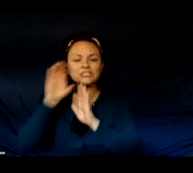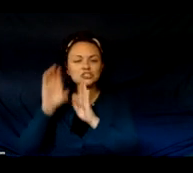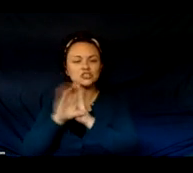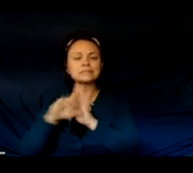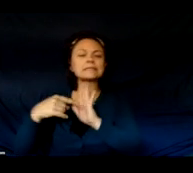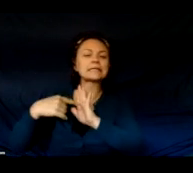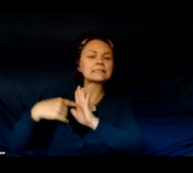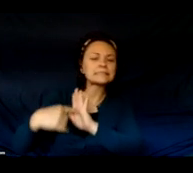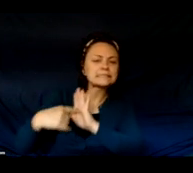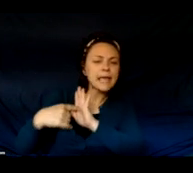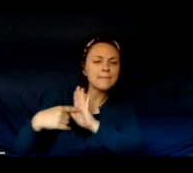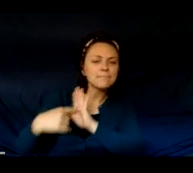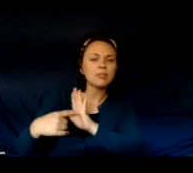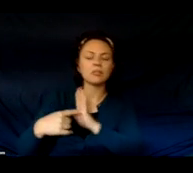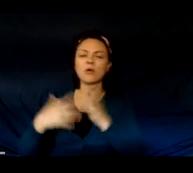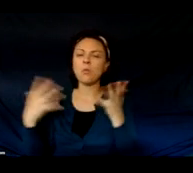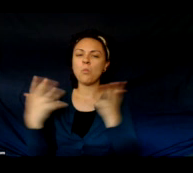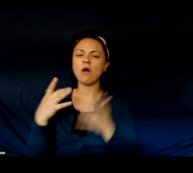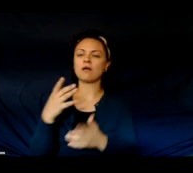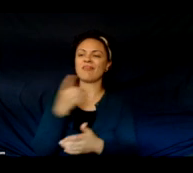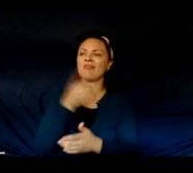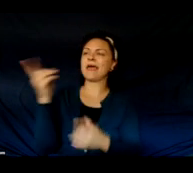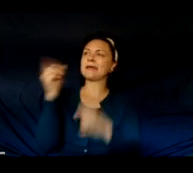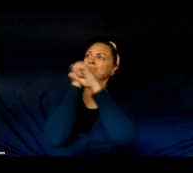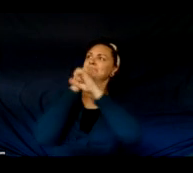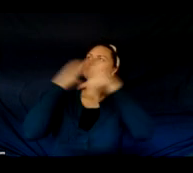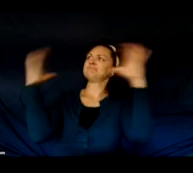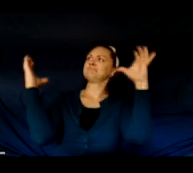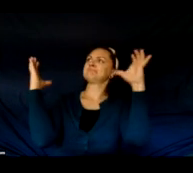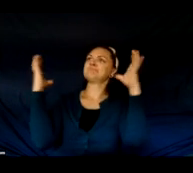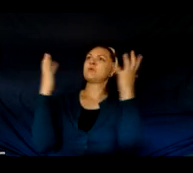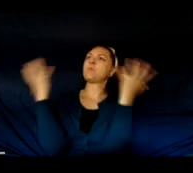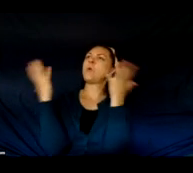what they believe Community Living Equity represented.